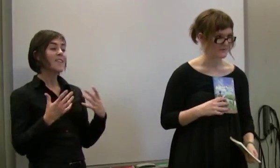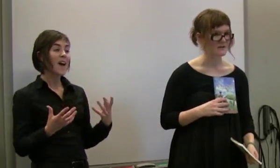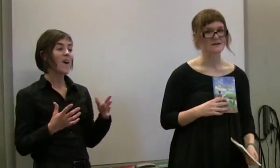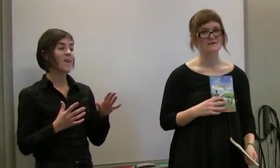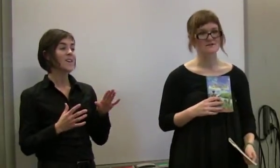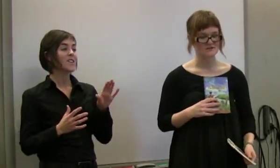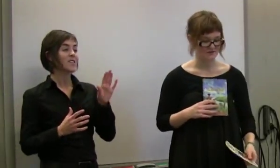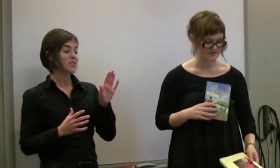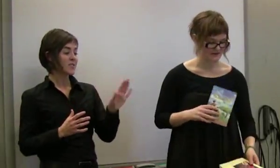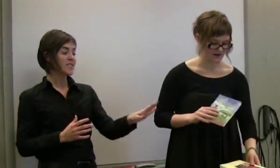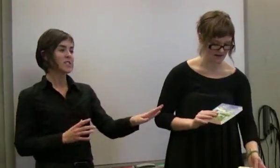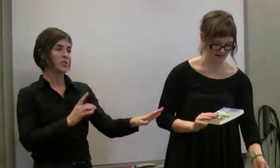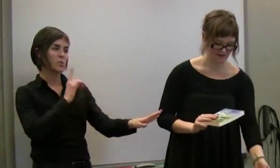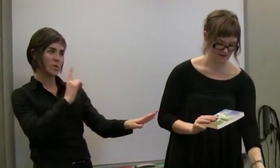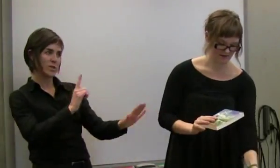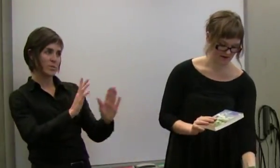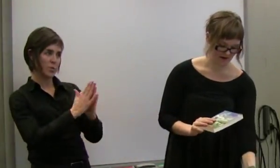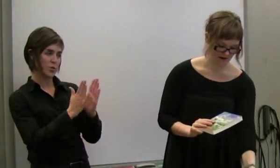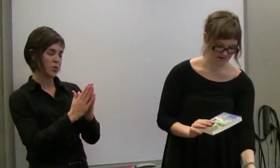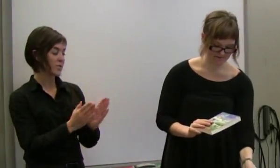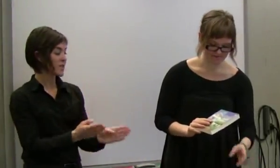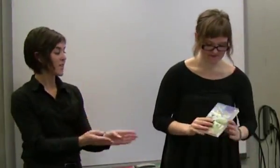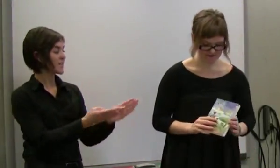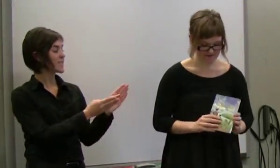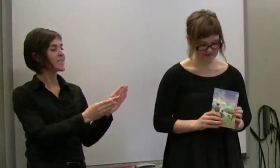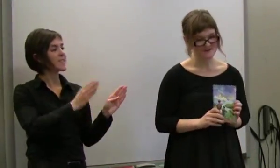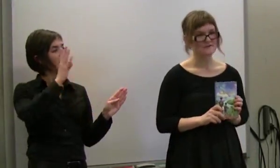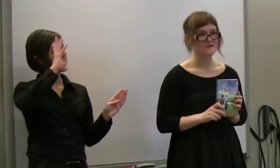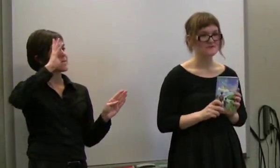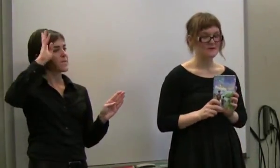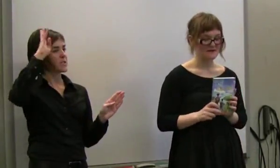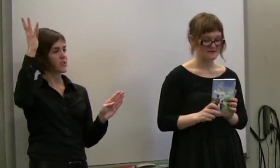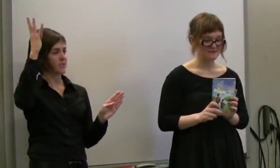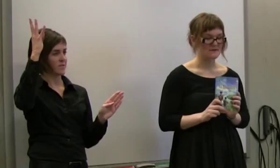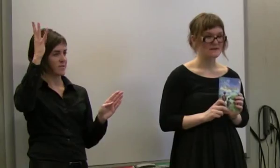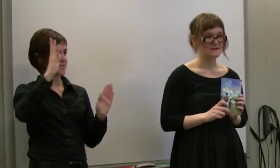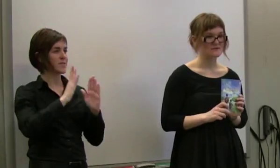about Somalia and Guatemala.